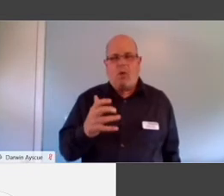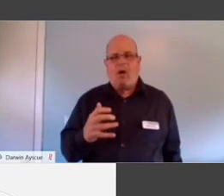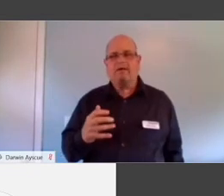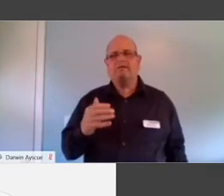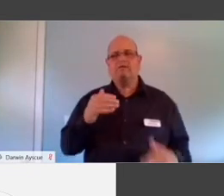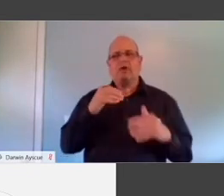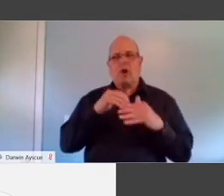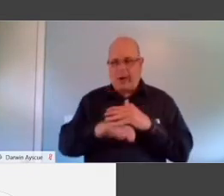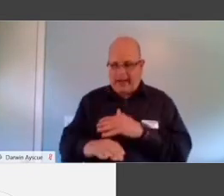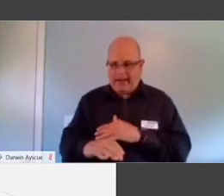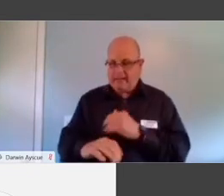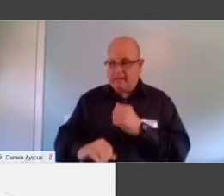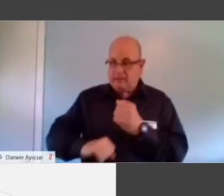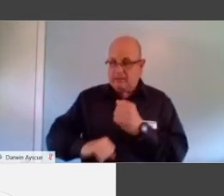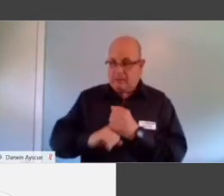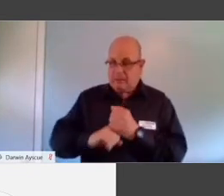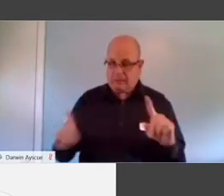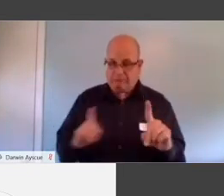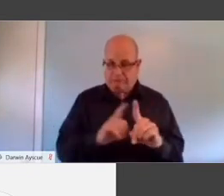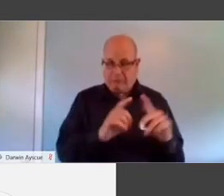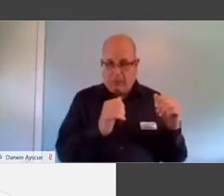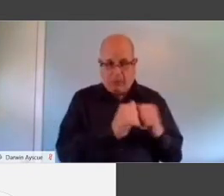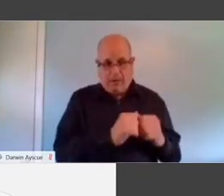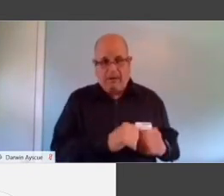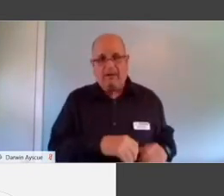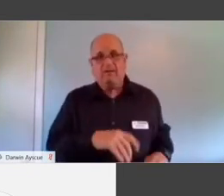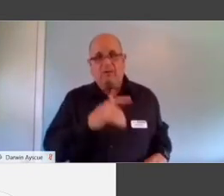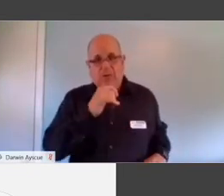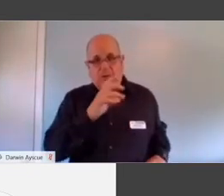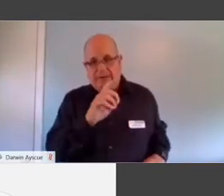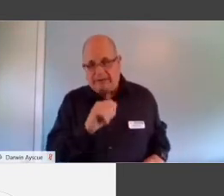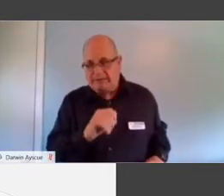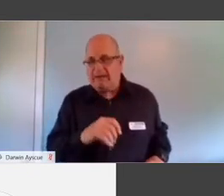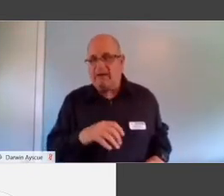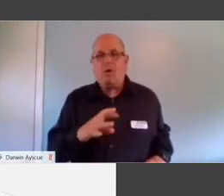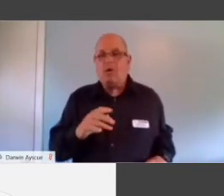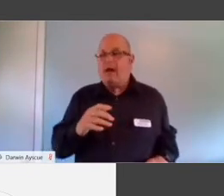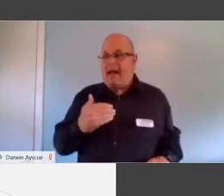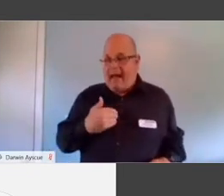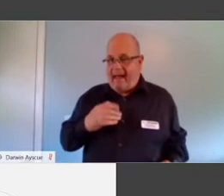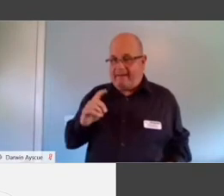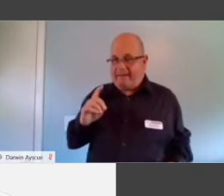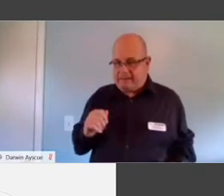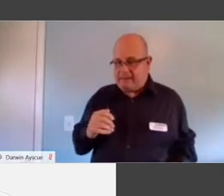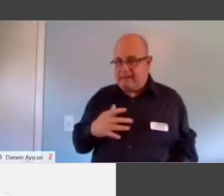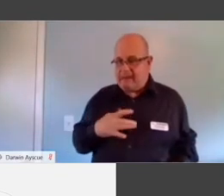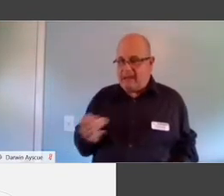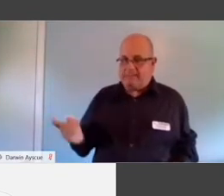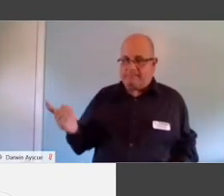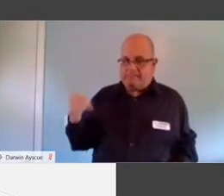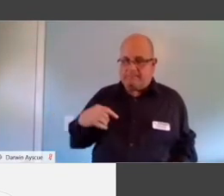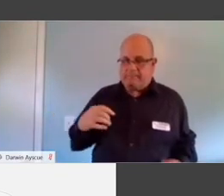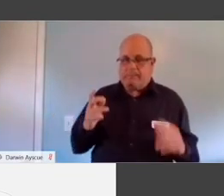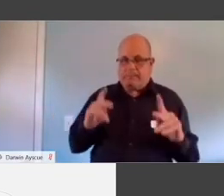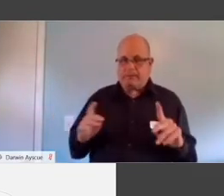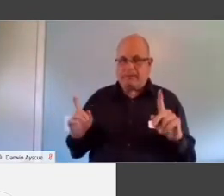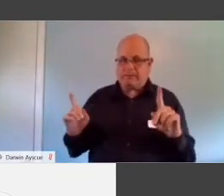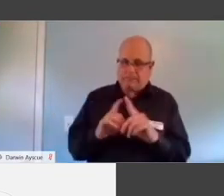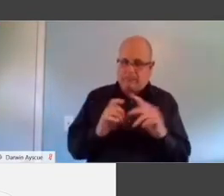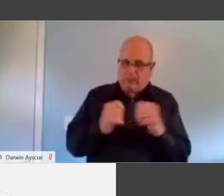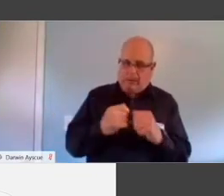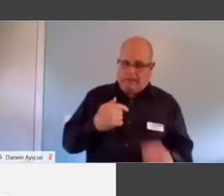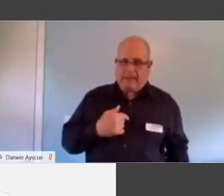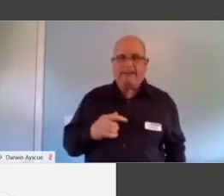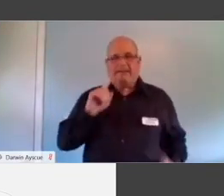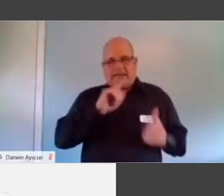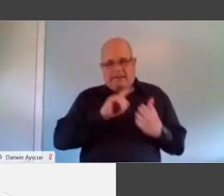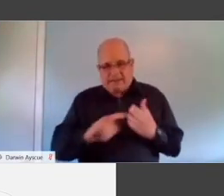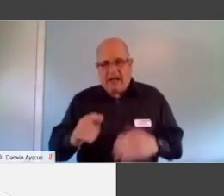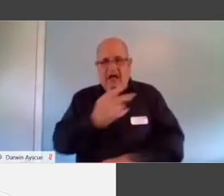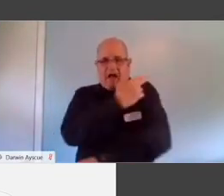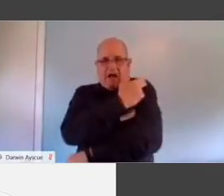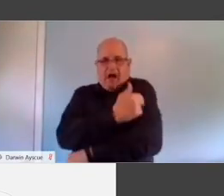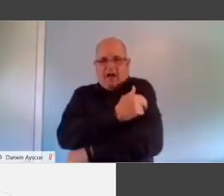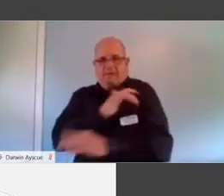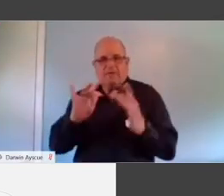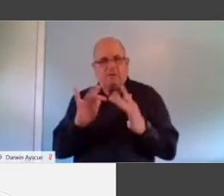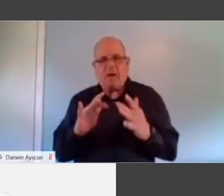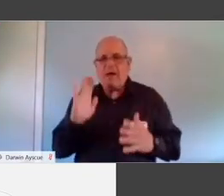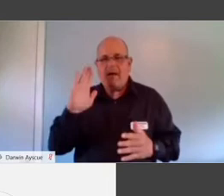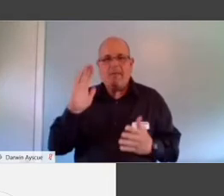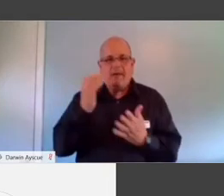as a person to be support or individual with disabilities, check with the hospital website,